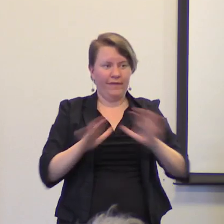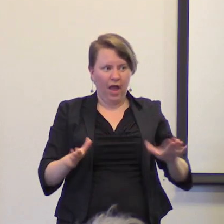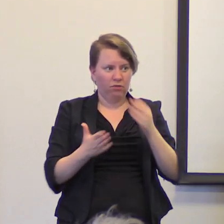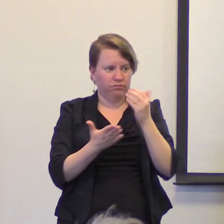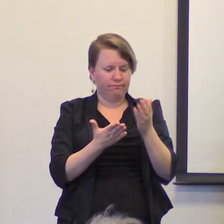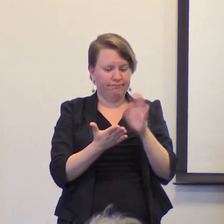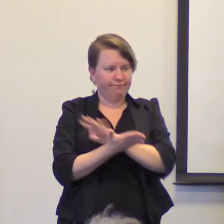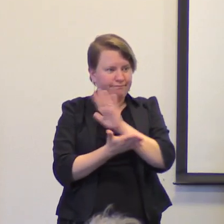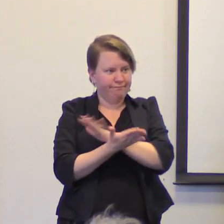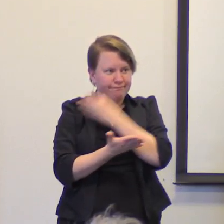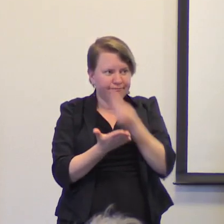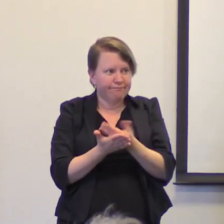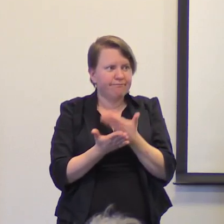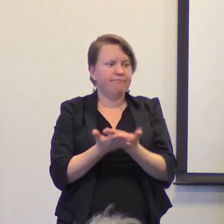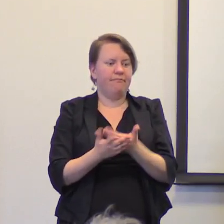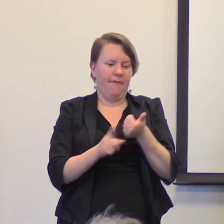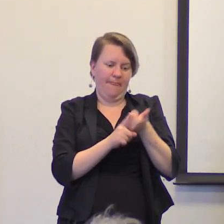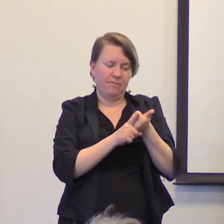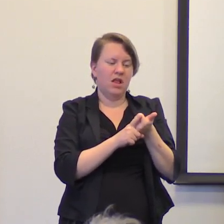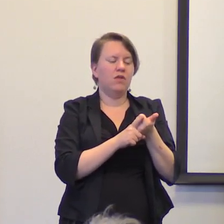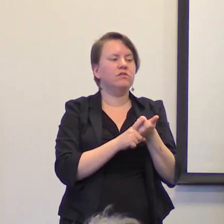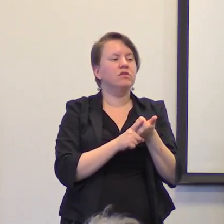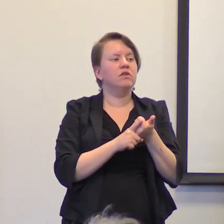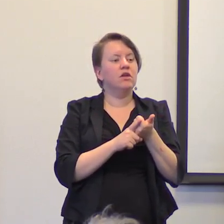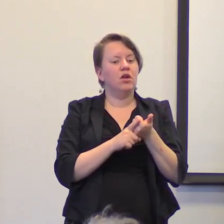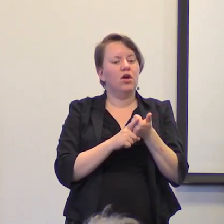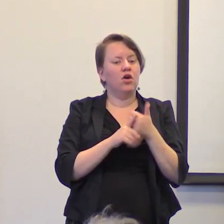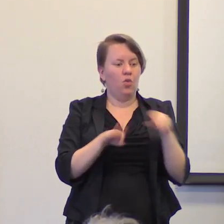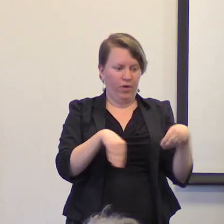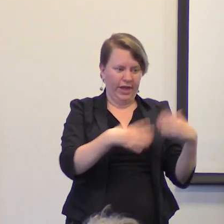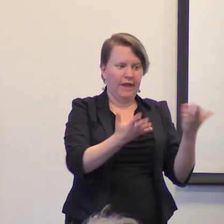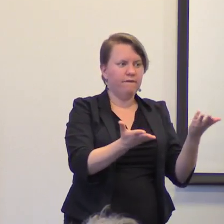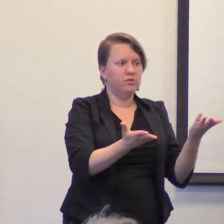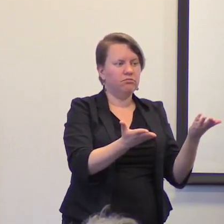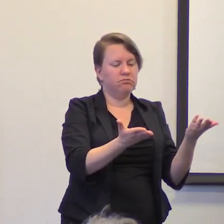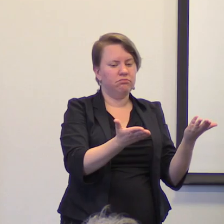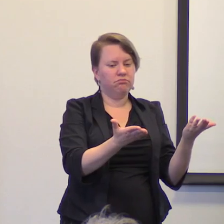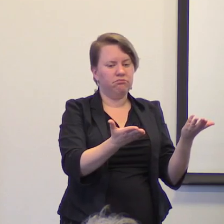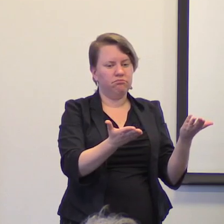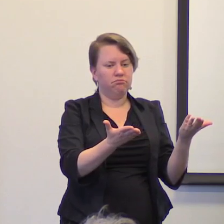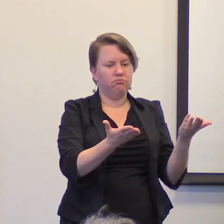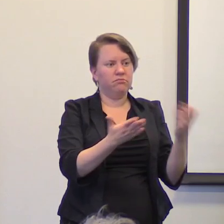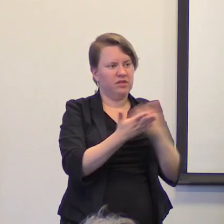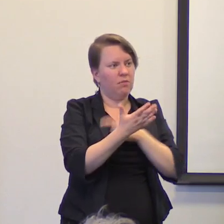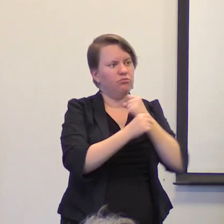parents when they were undocumented themselves were given some security, that they would